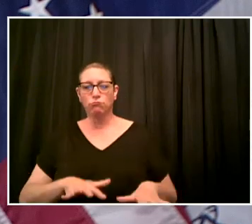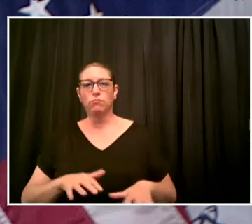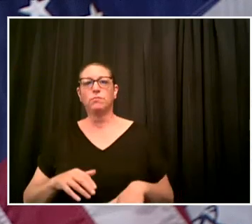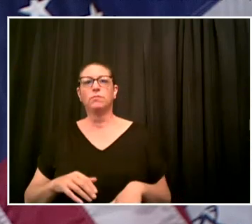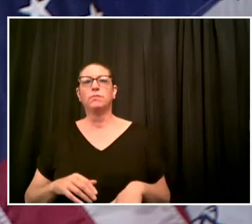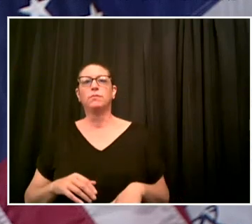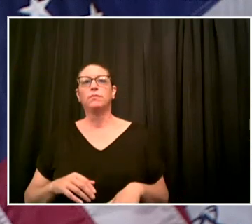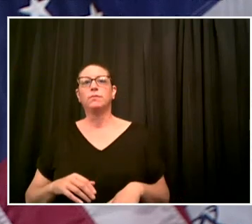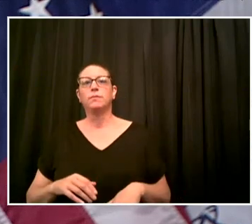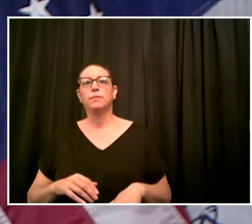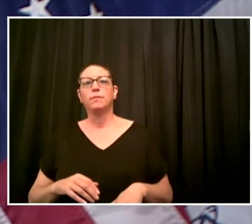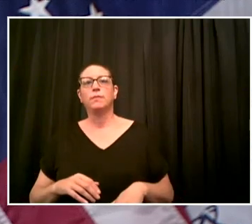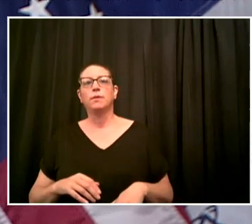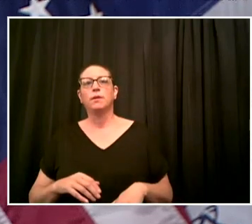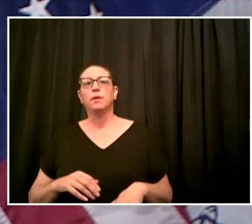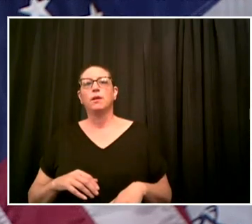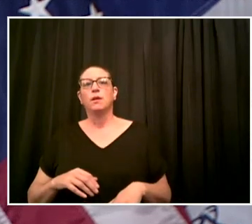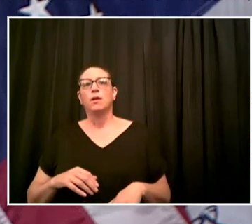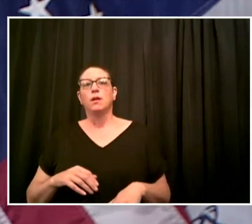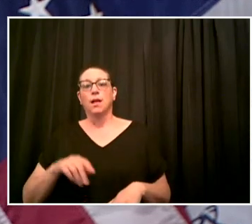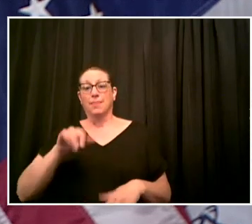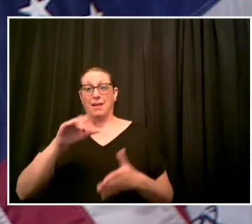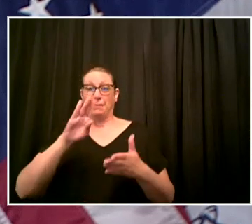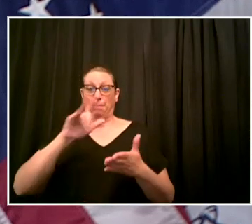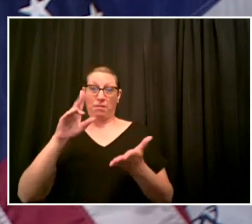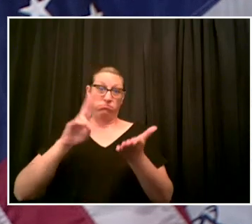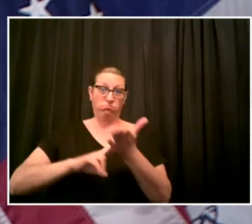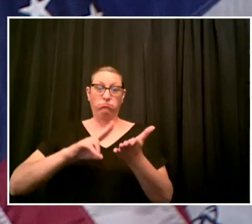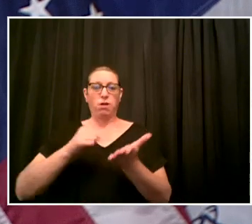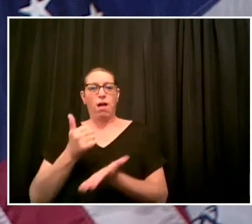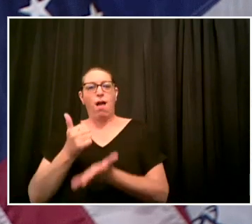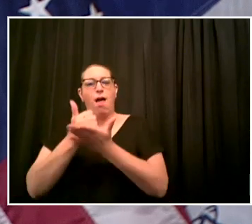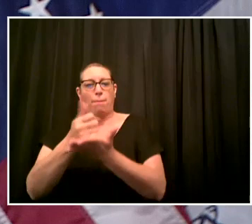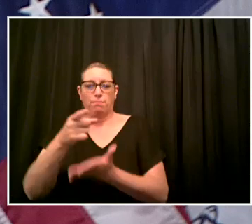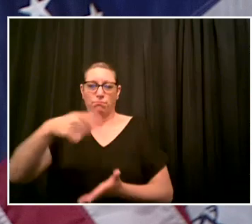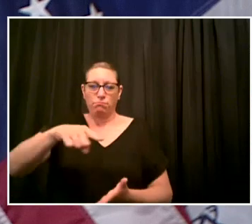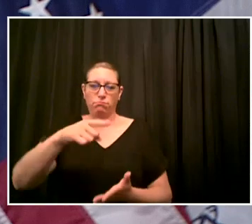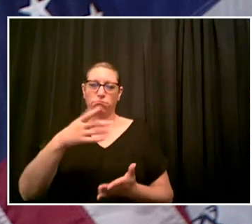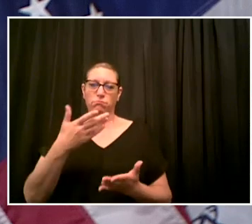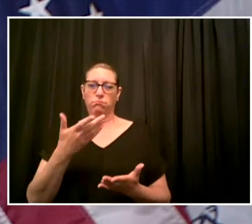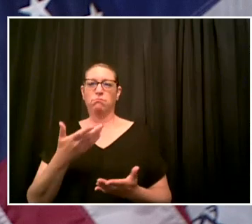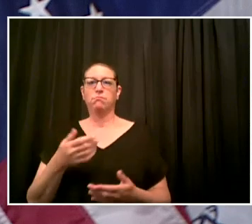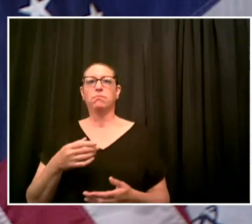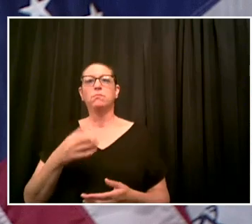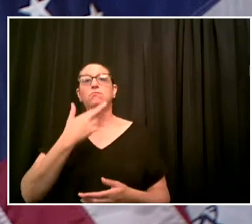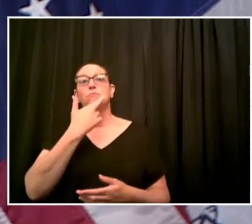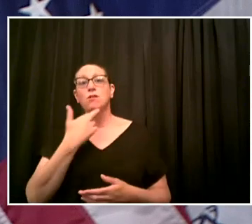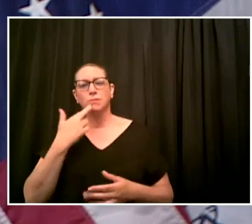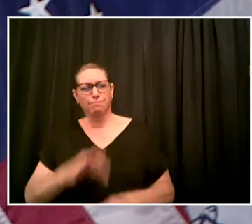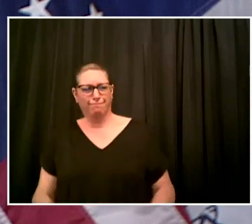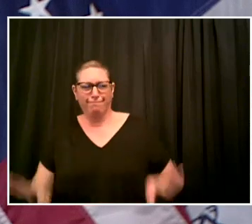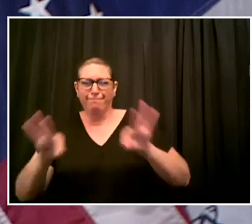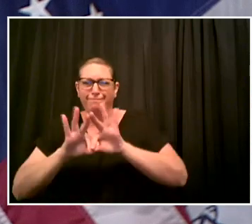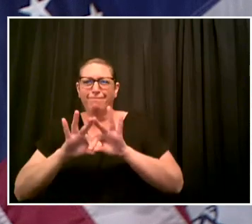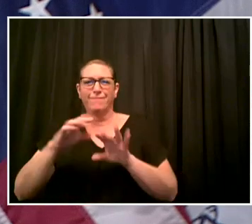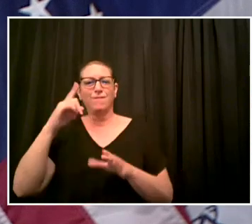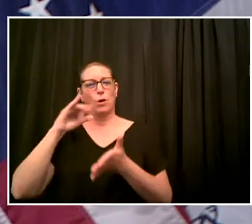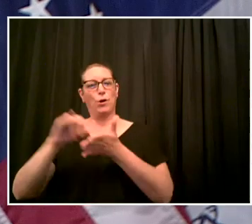MORE FLEXIBLE PPE TO AN INDUSTRY SPECIFIC PATH THAT DENY BUSINESS INRRTEUPTION PLANS AMONG OTHERS.